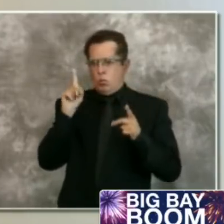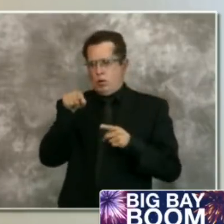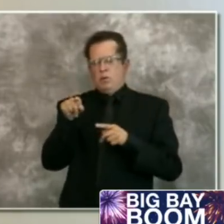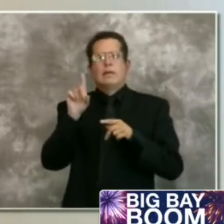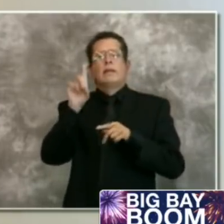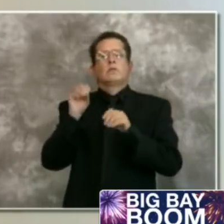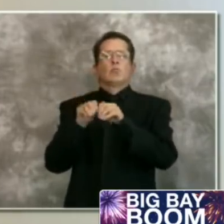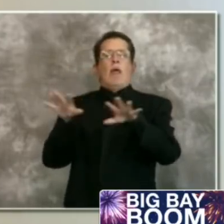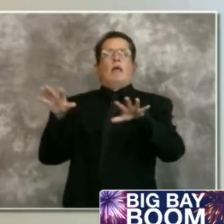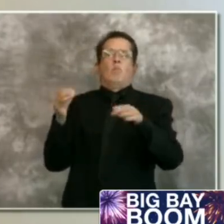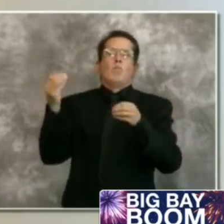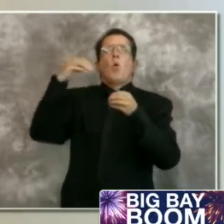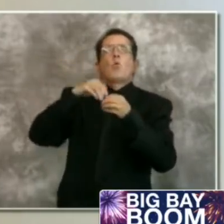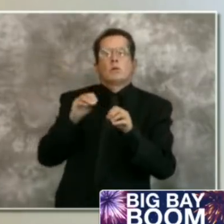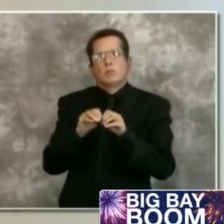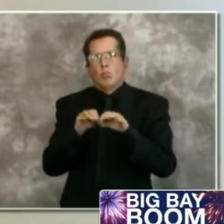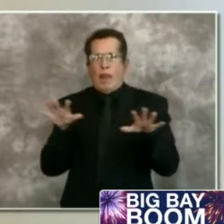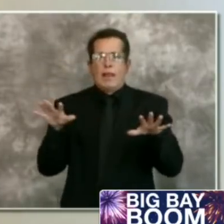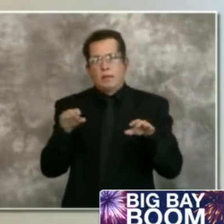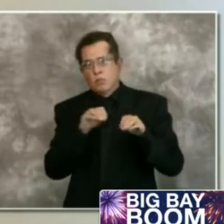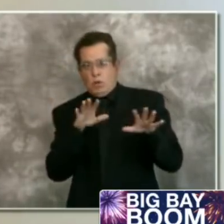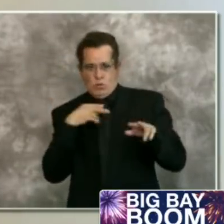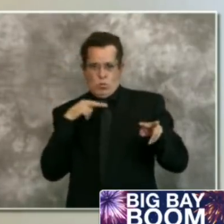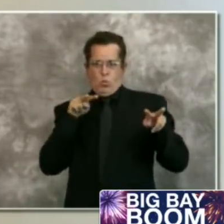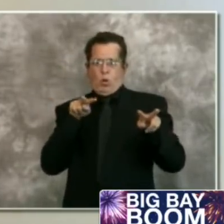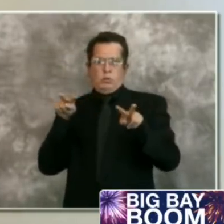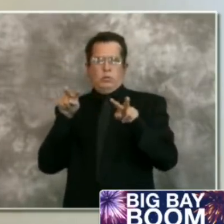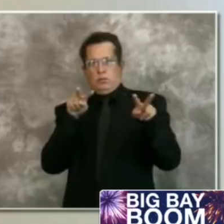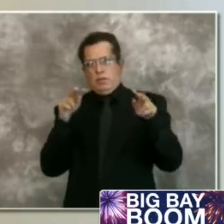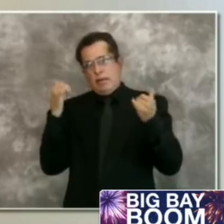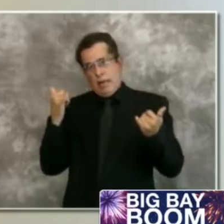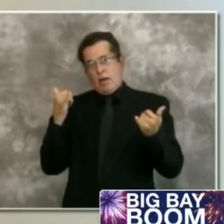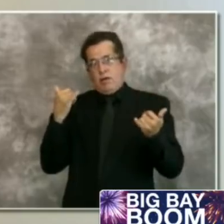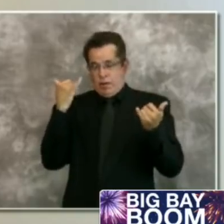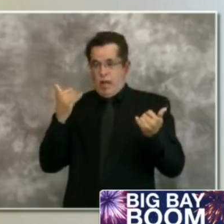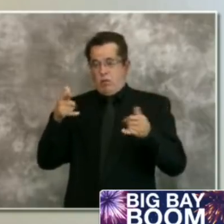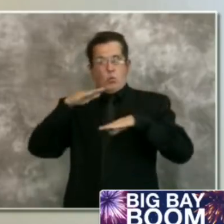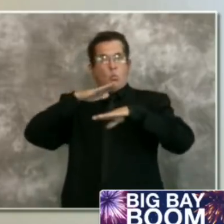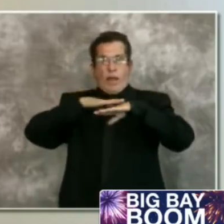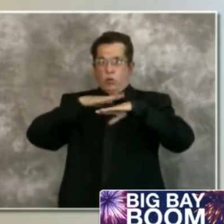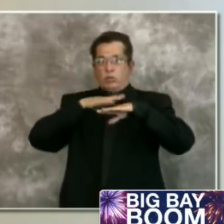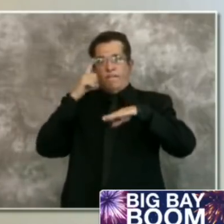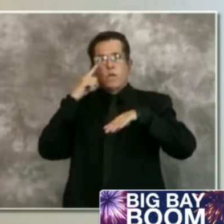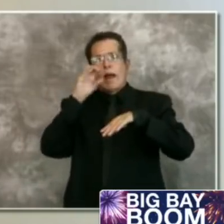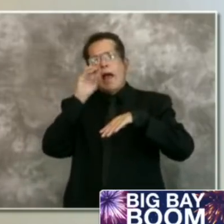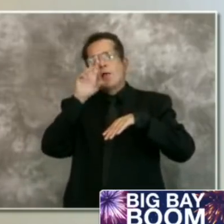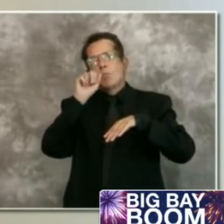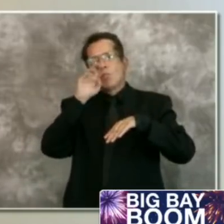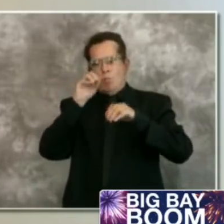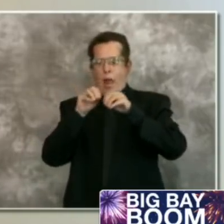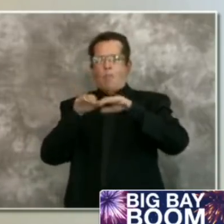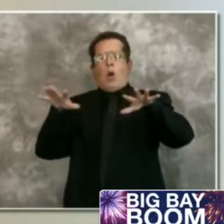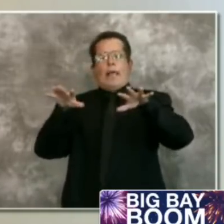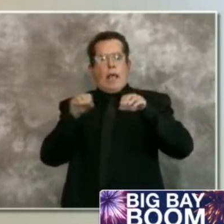SOME TIME BACK THE TIGERS ARE EARLY WARNING INDICATORS THAT WE'RE SEEING INCREASED OR